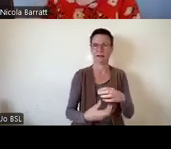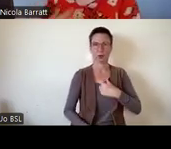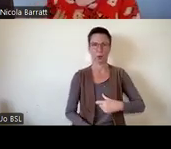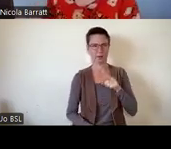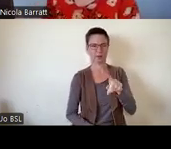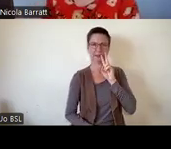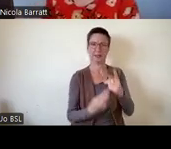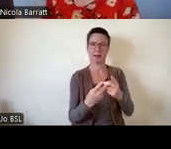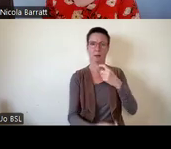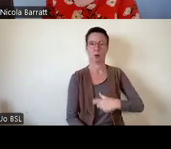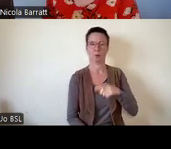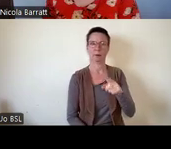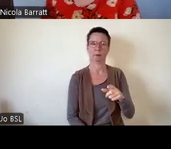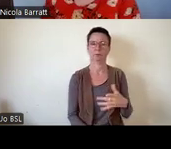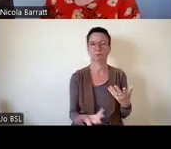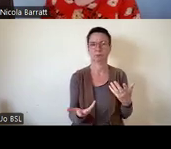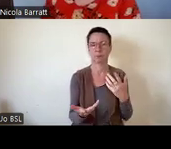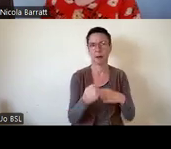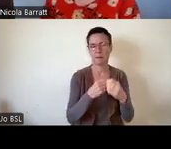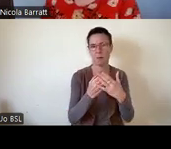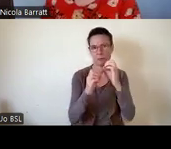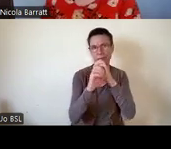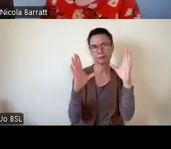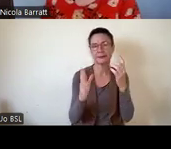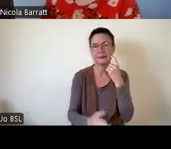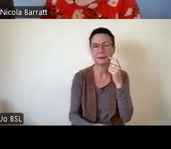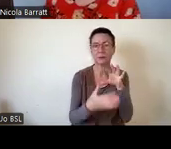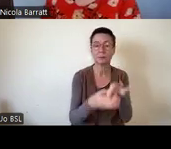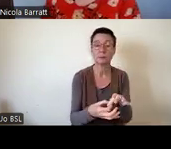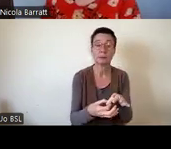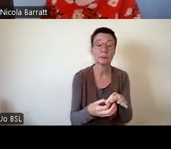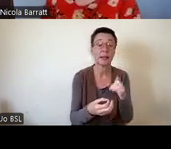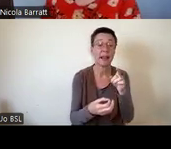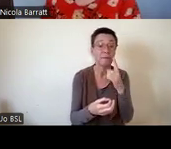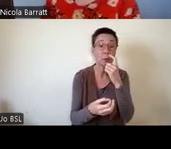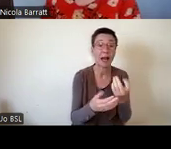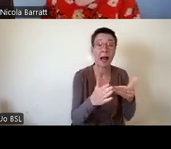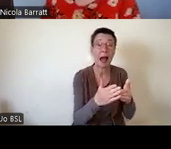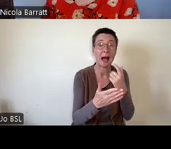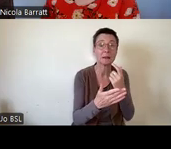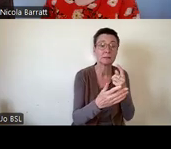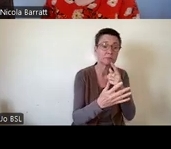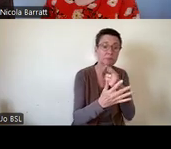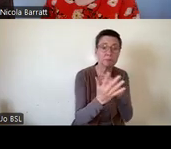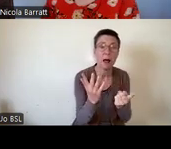It humanizes your brand. If you can put multiple images into a post, that does even better.